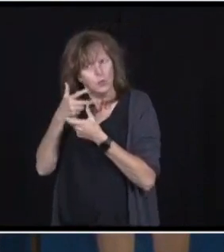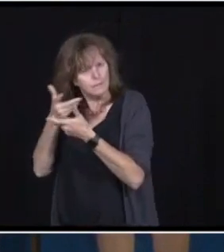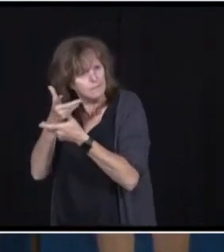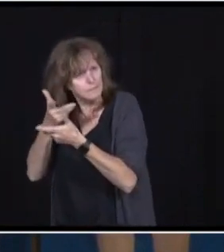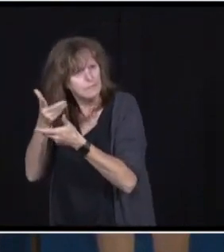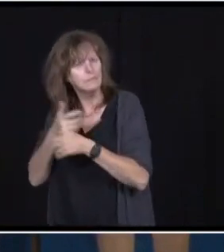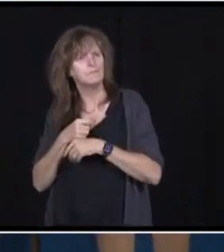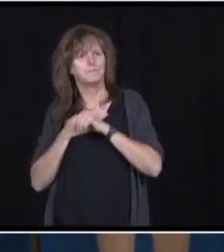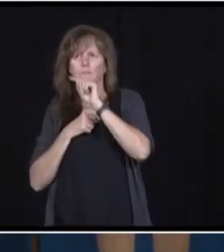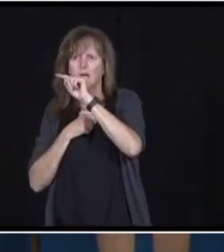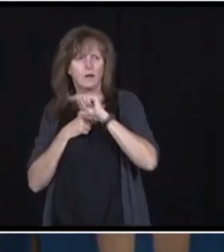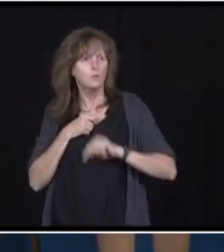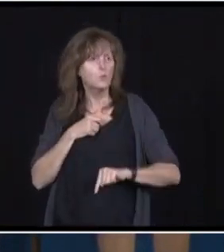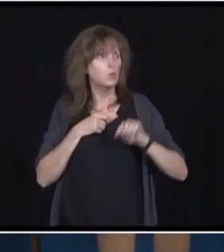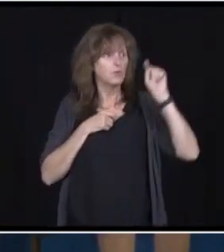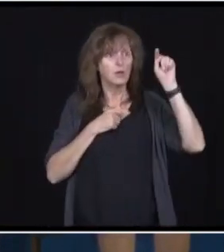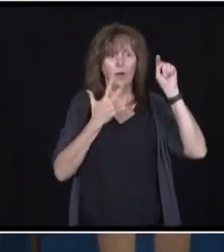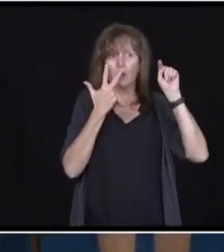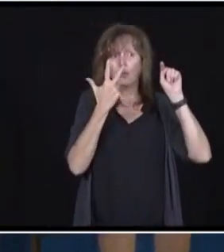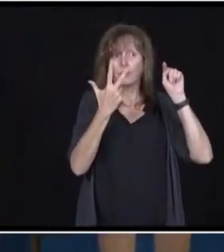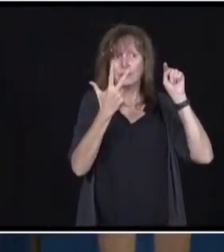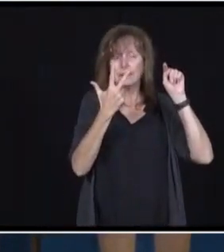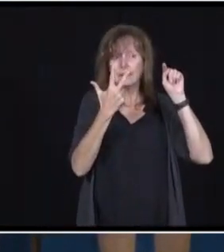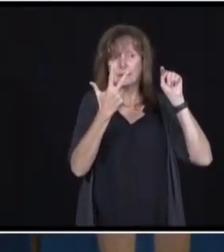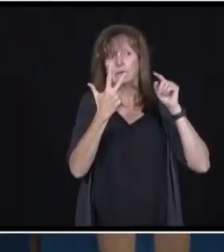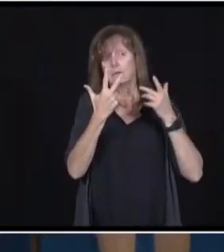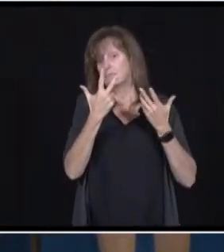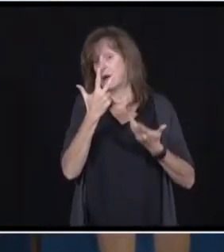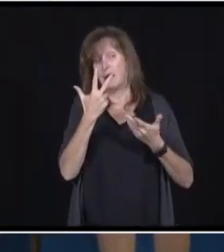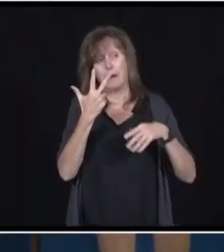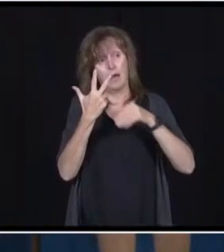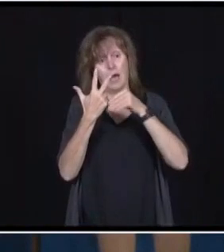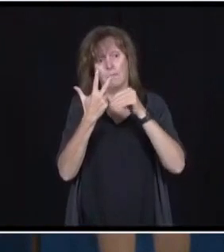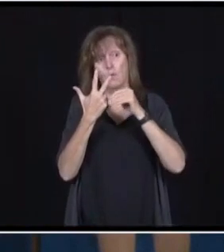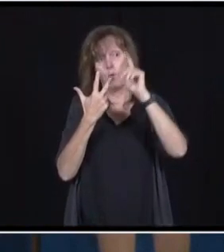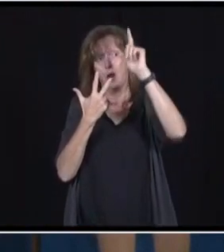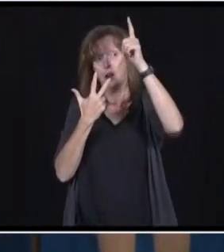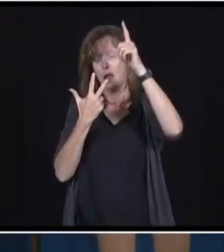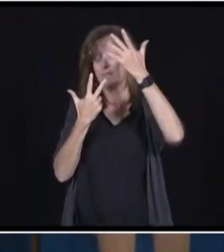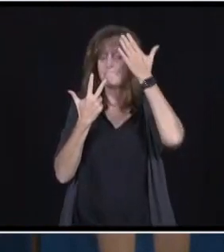officer of health to assess what their needs are at that time as well.